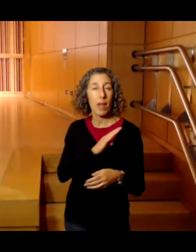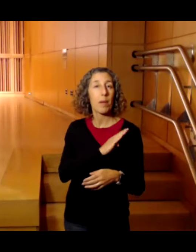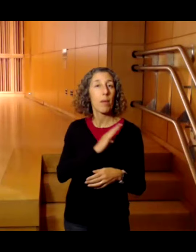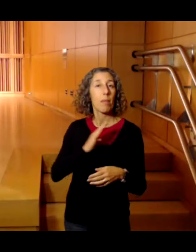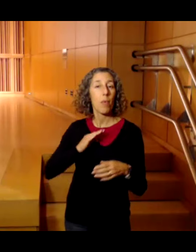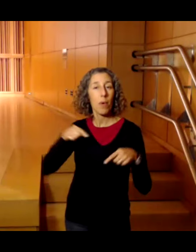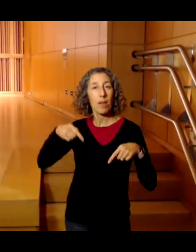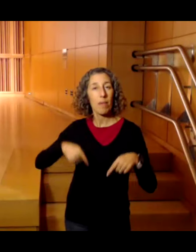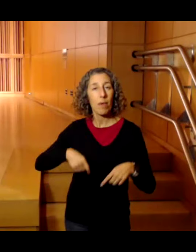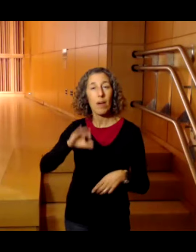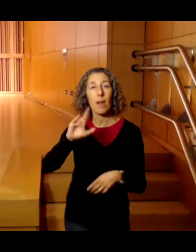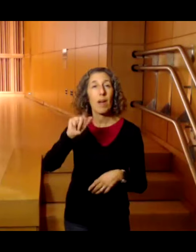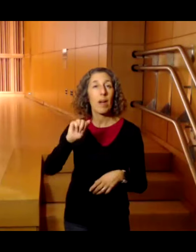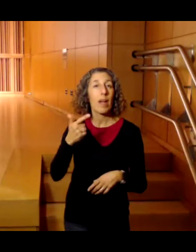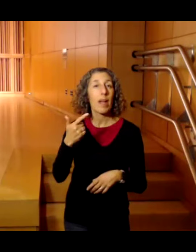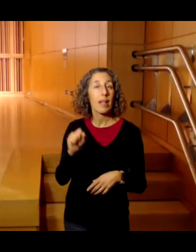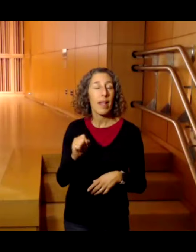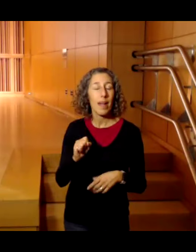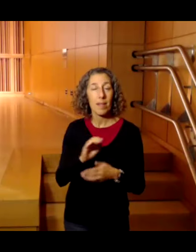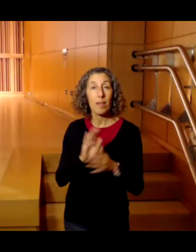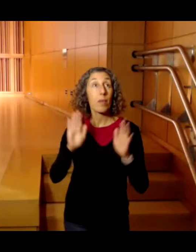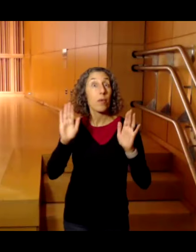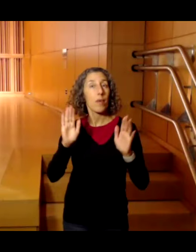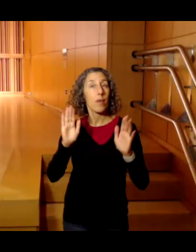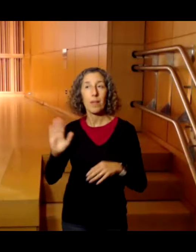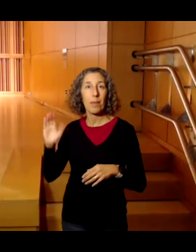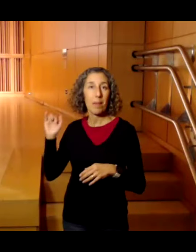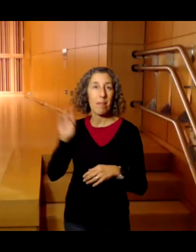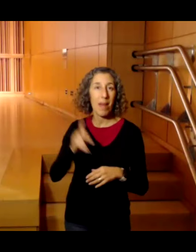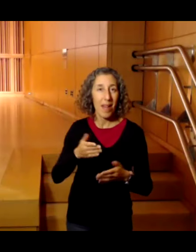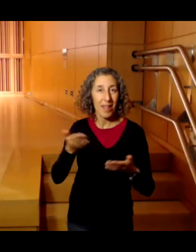Uh, back here in this space, uh, thanks to you.